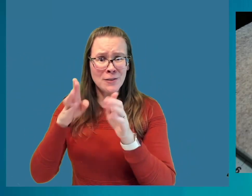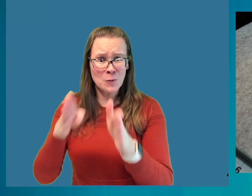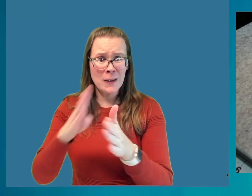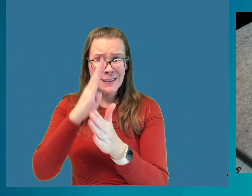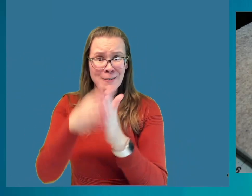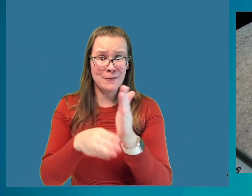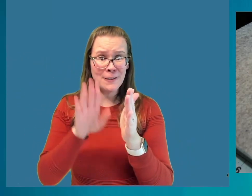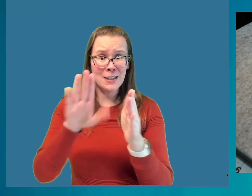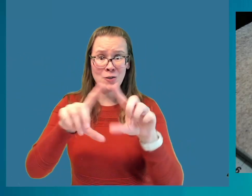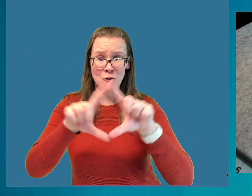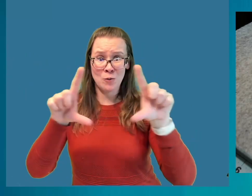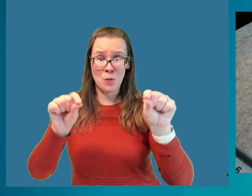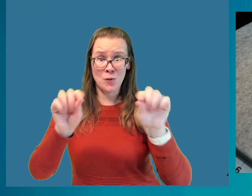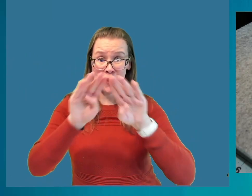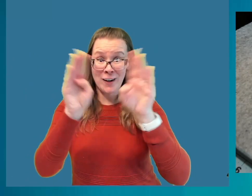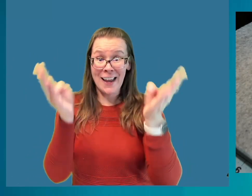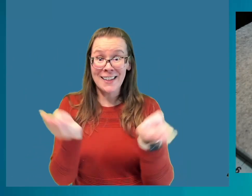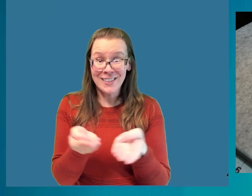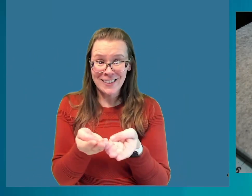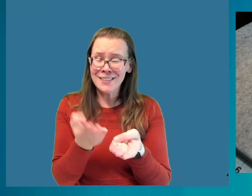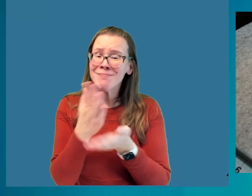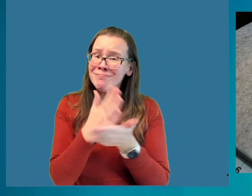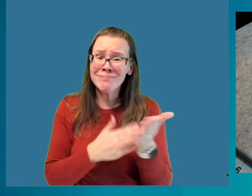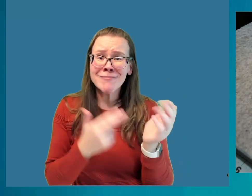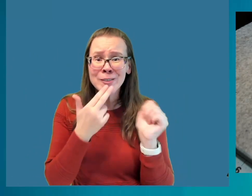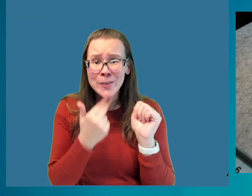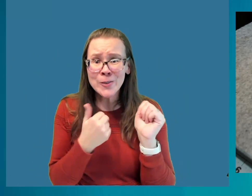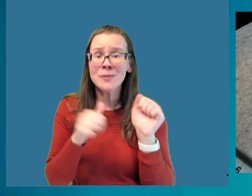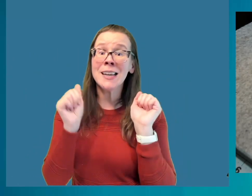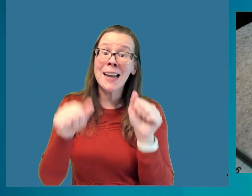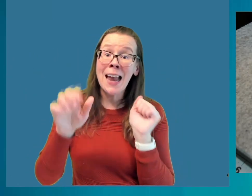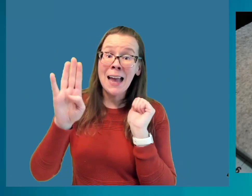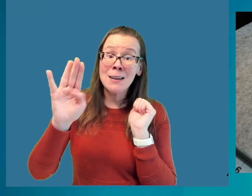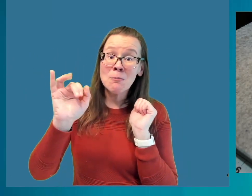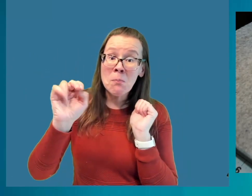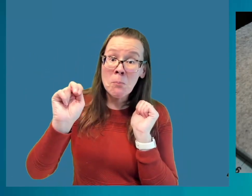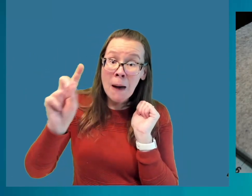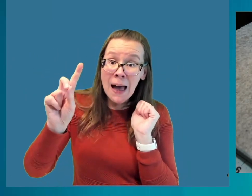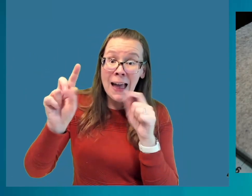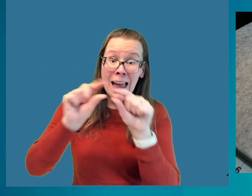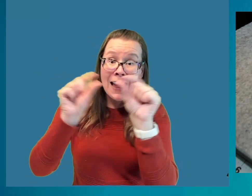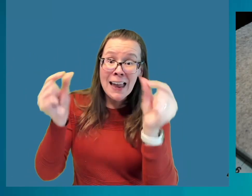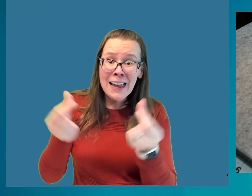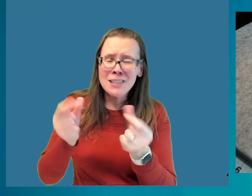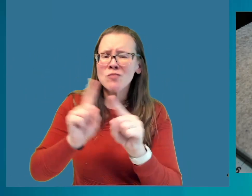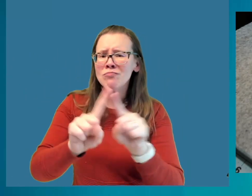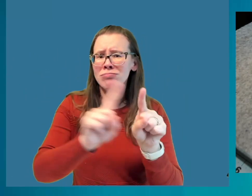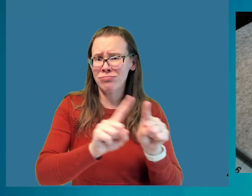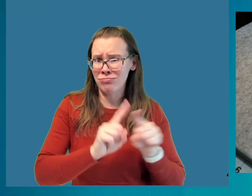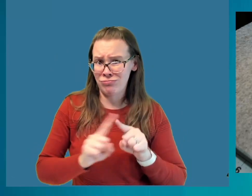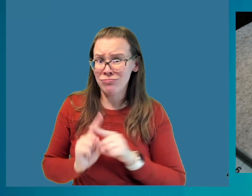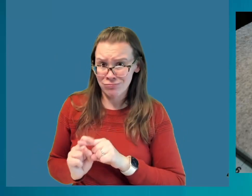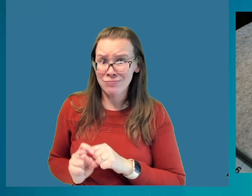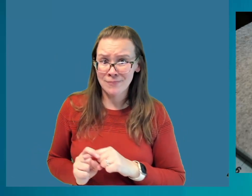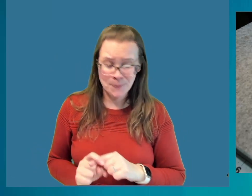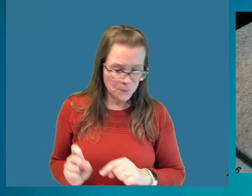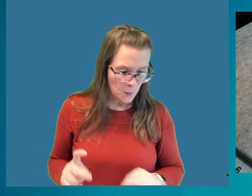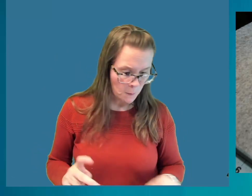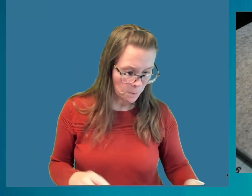edge that a satin stitch or a zigzag stitch will visually create. Um, but... but... at the same